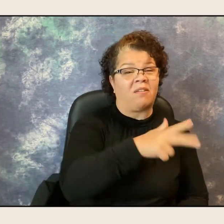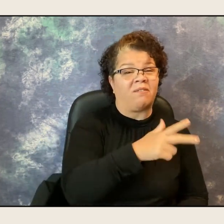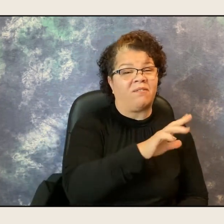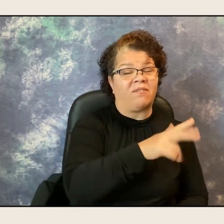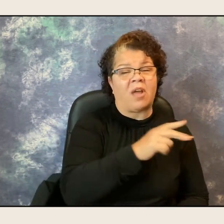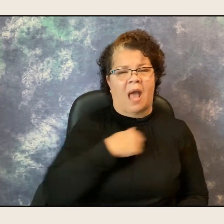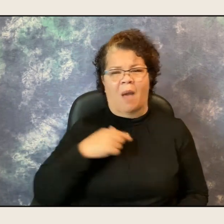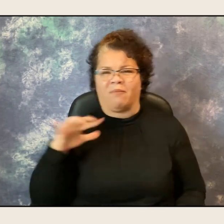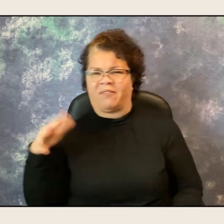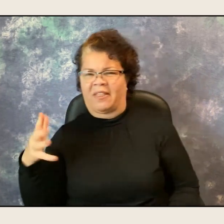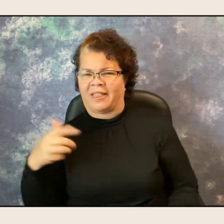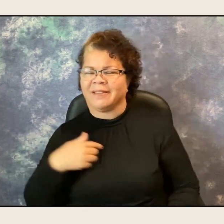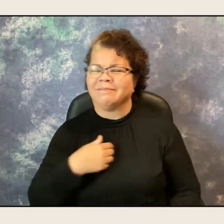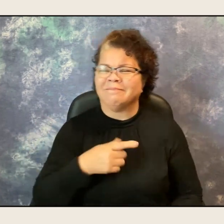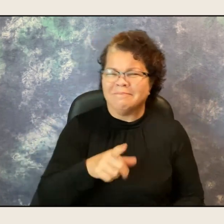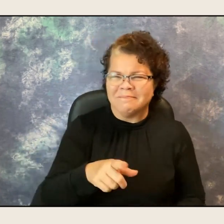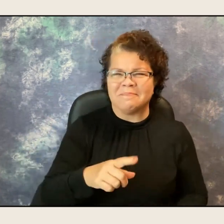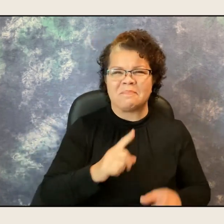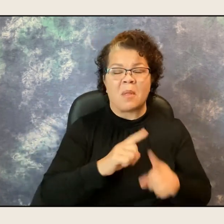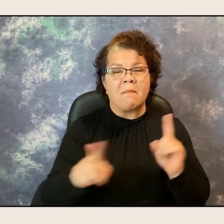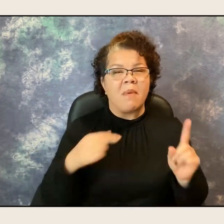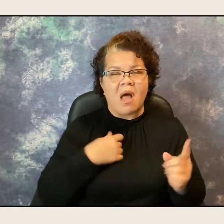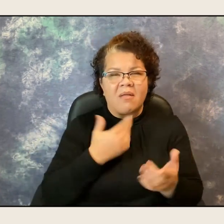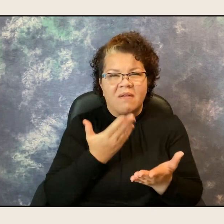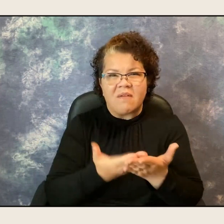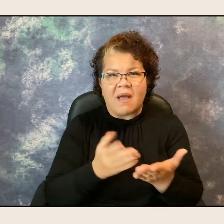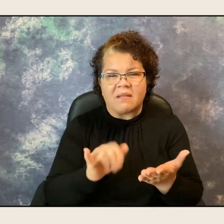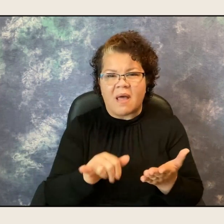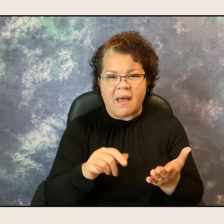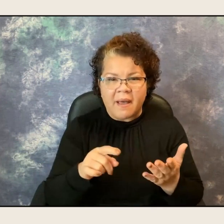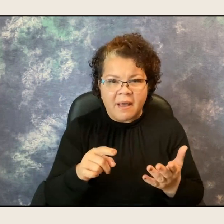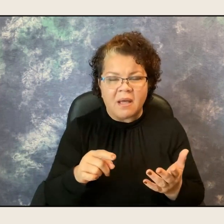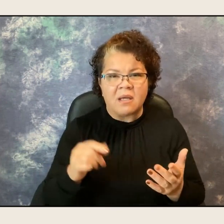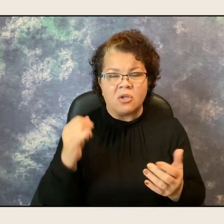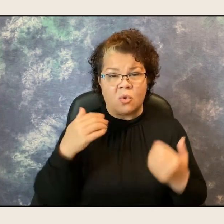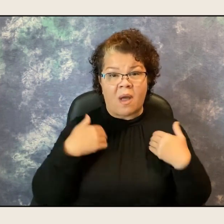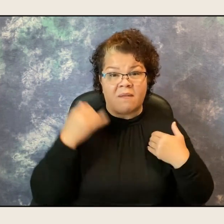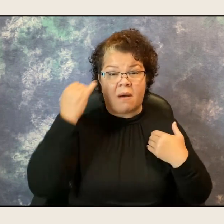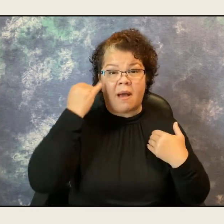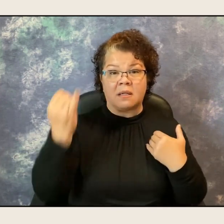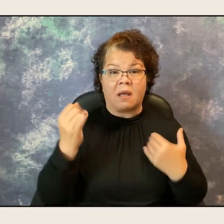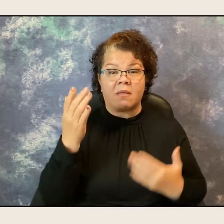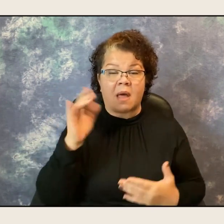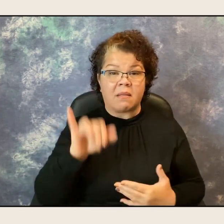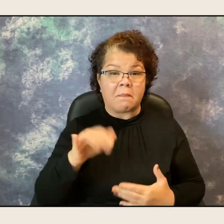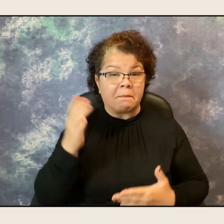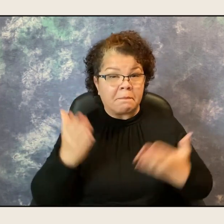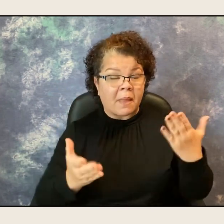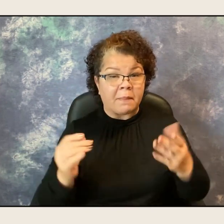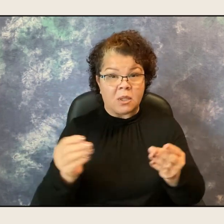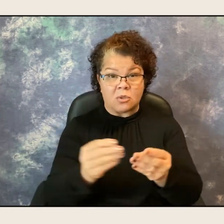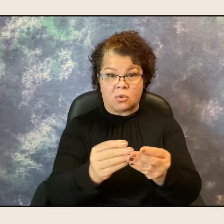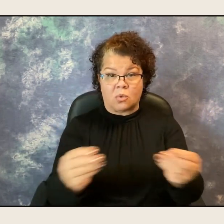And I'm back in the neighborhoods because we're testing this idea that maybe the solutions must come from the neighborhoods,